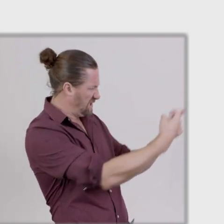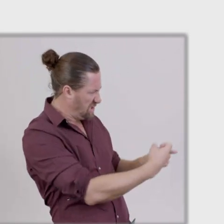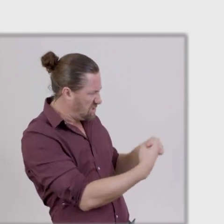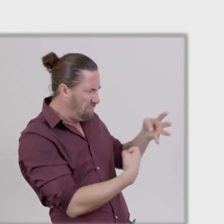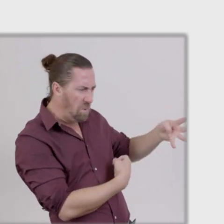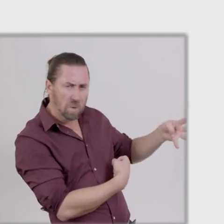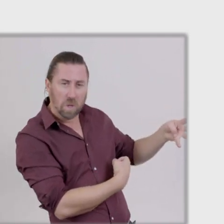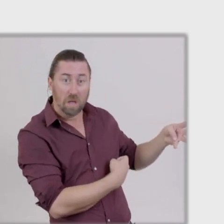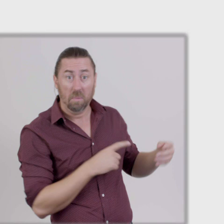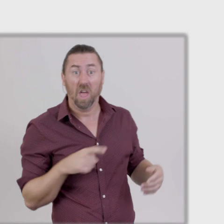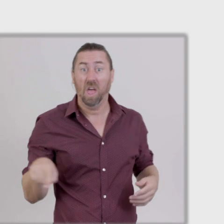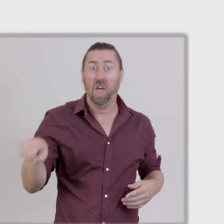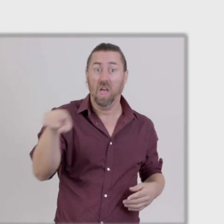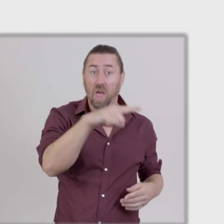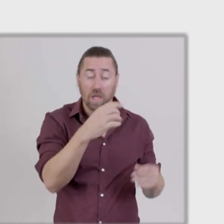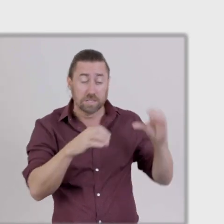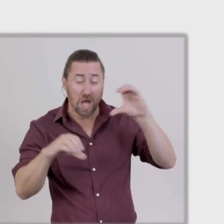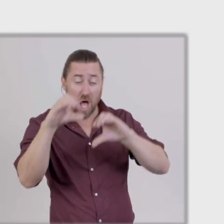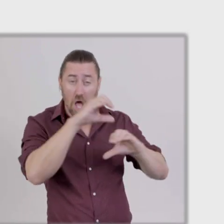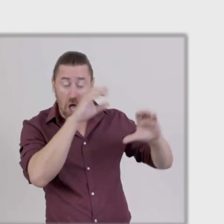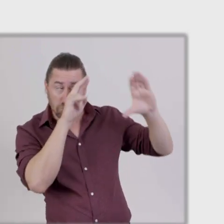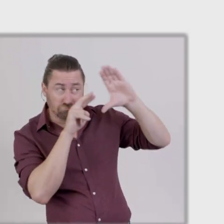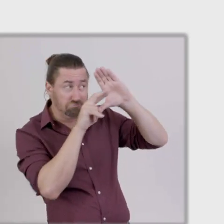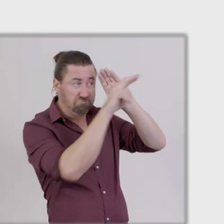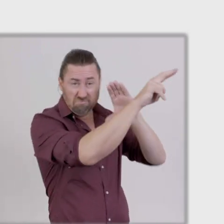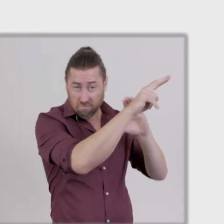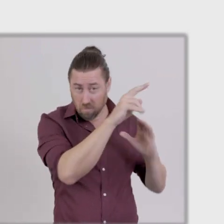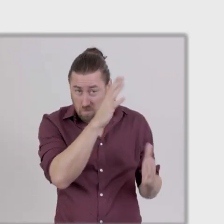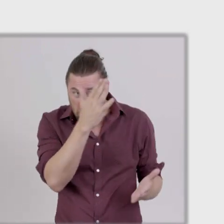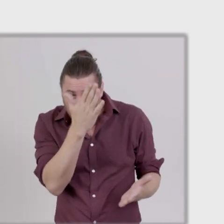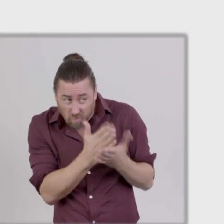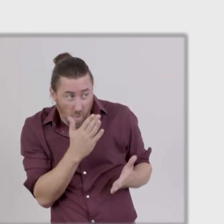that scientists are not sure exactly how many moons these planets have.